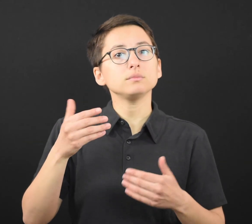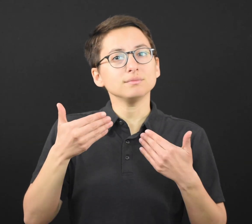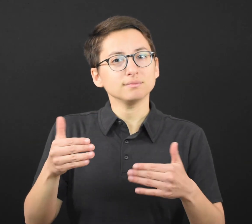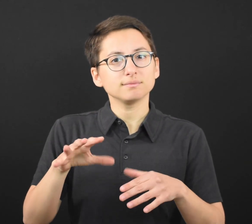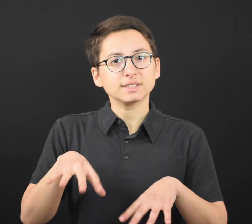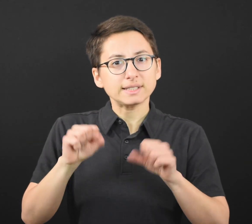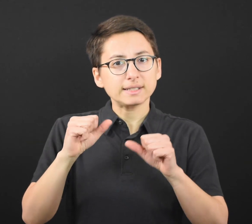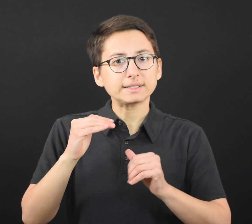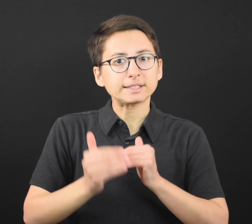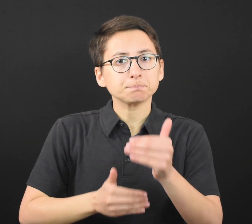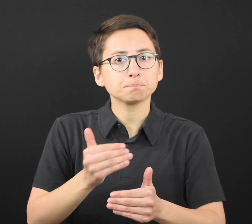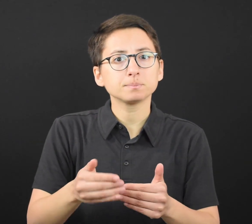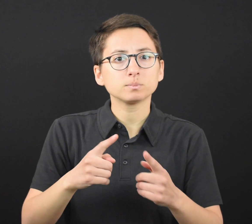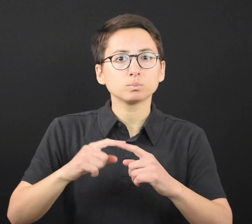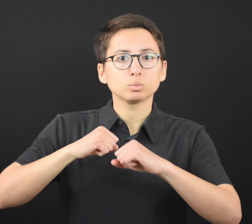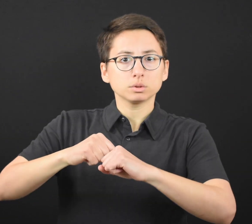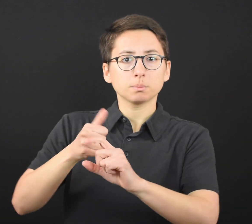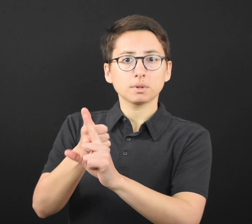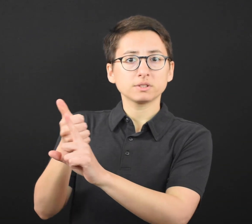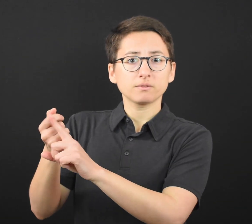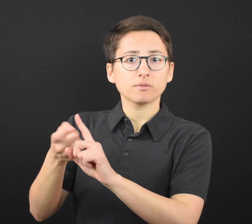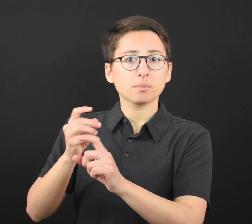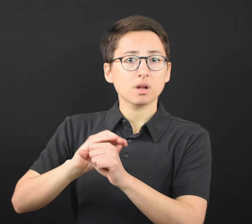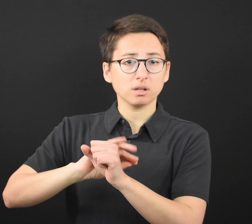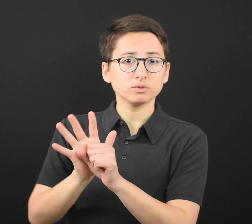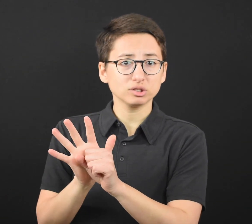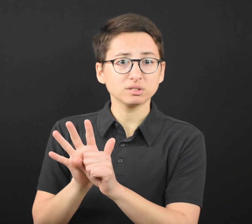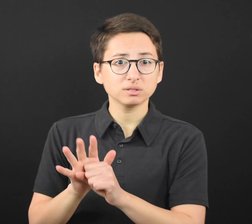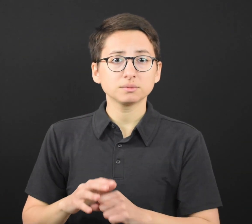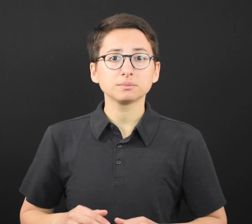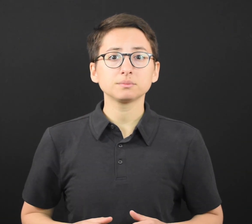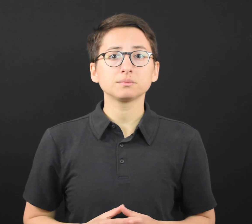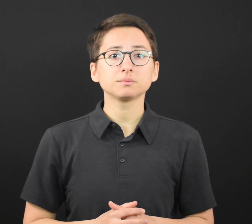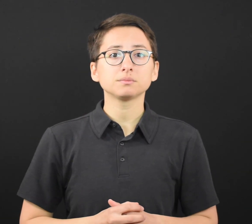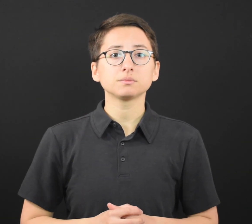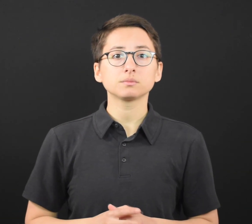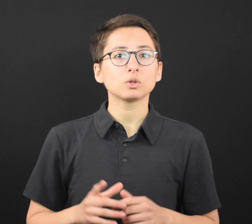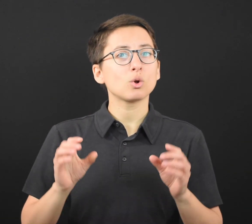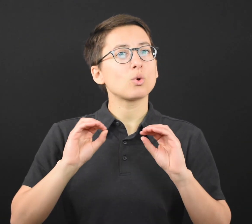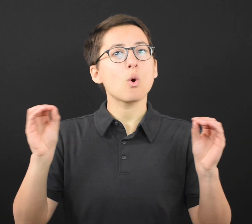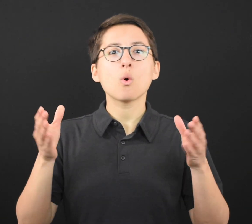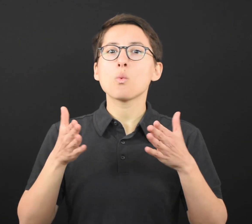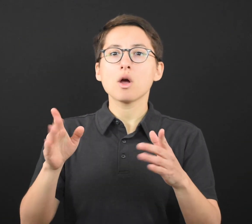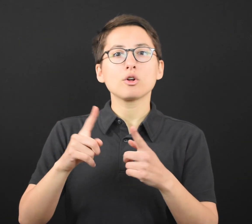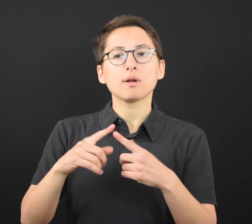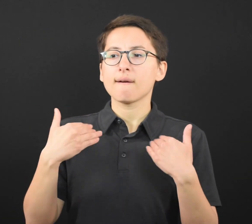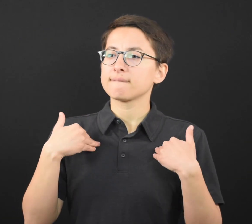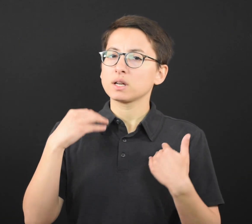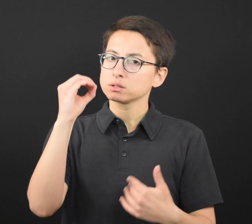to protect themselves from getting COVID-19. There is no way to have zero risk of infection,